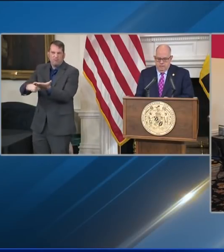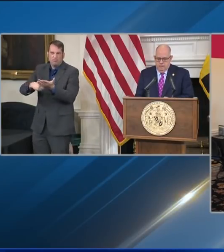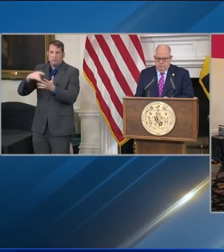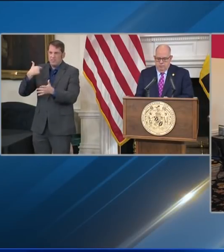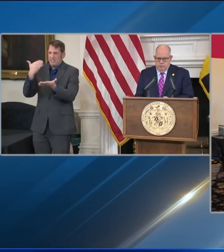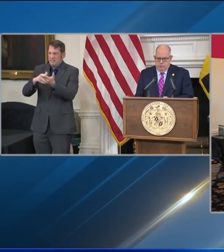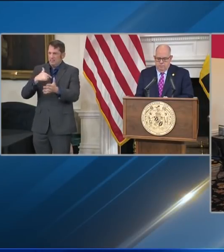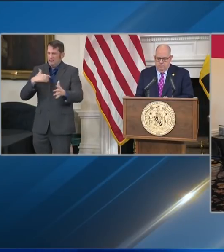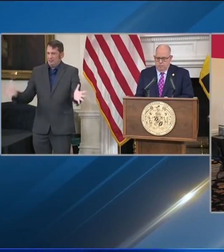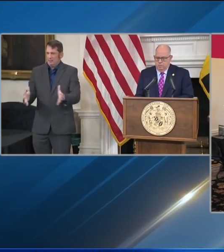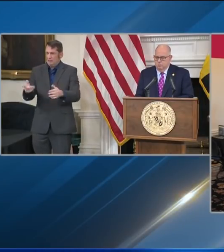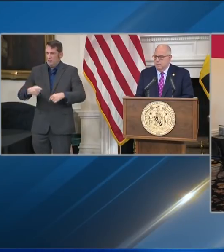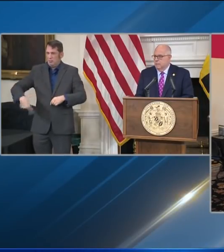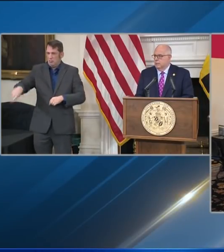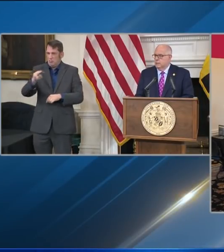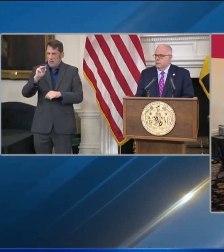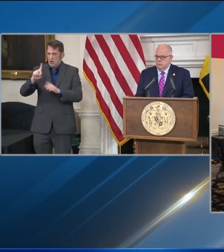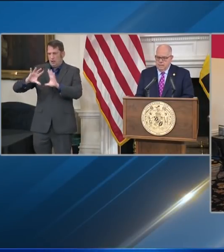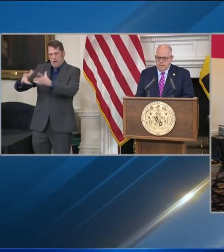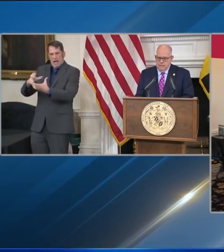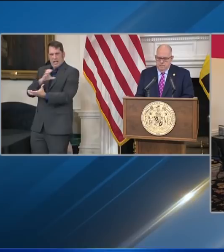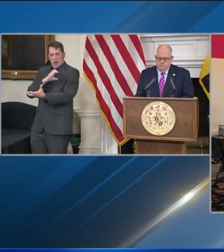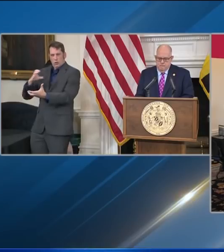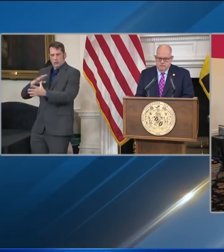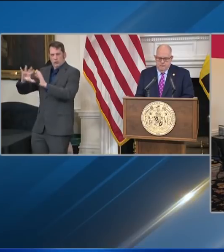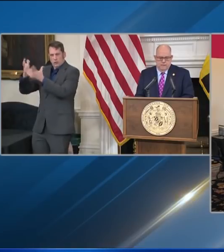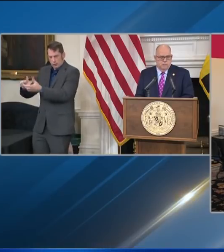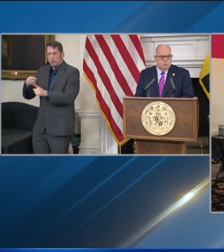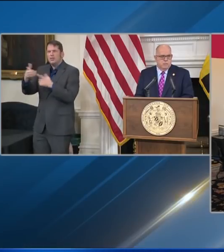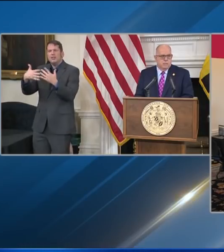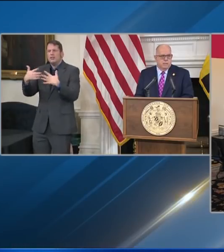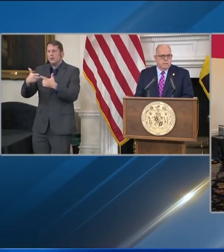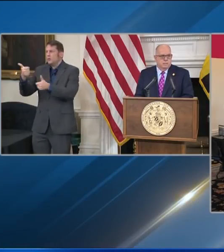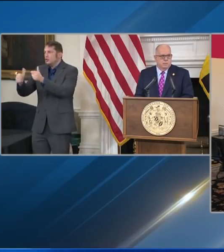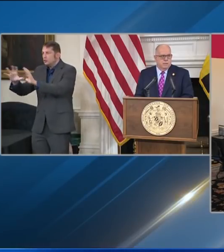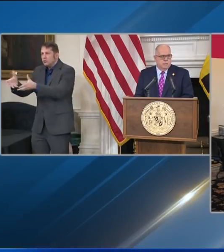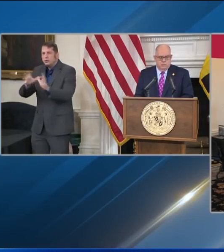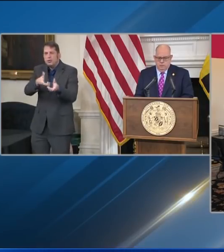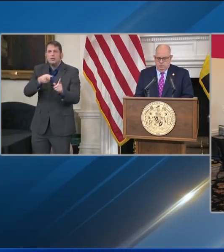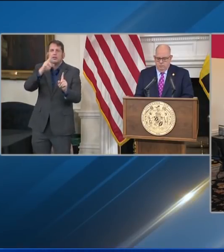YESTERDAY I ALSO AGAIN URGE THE MEMBERS OF MARYLAND’S CONGRESSIONAL DELEGATION.